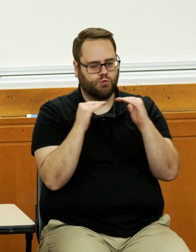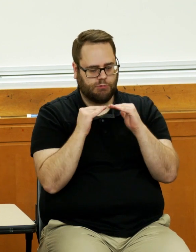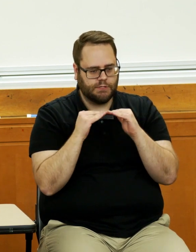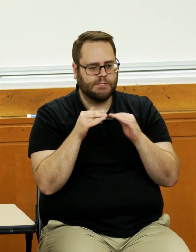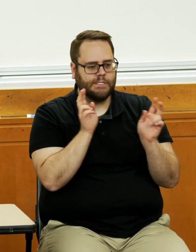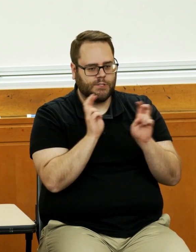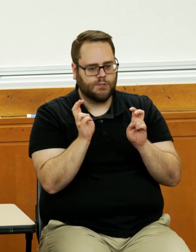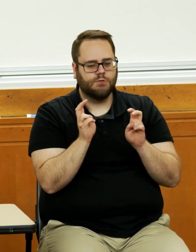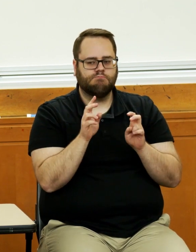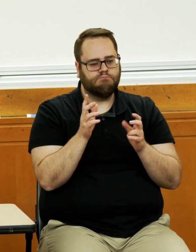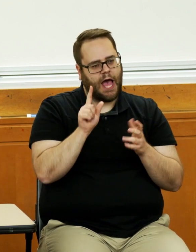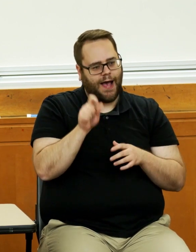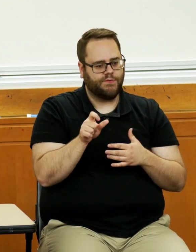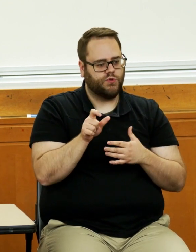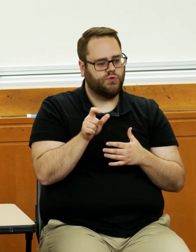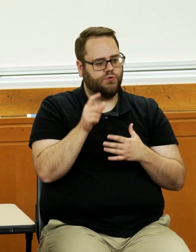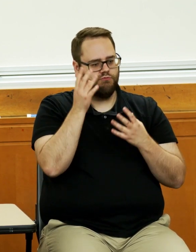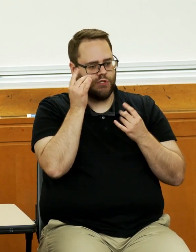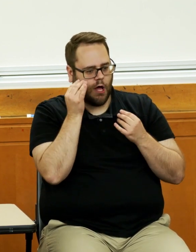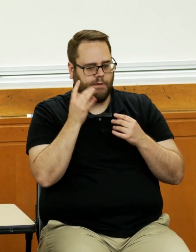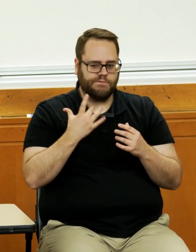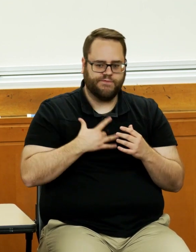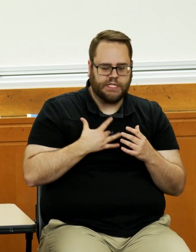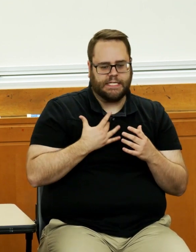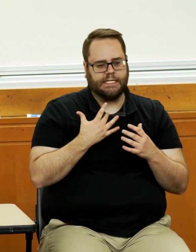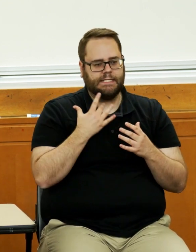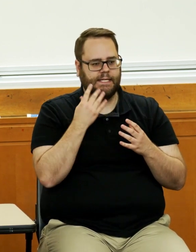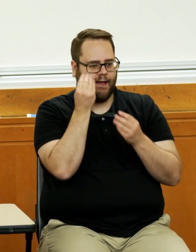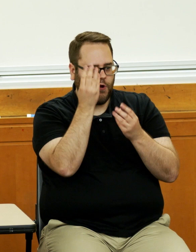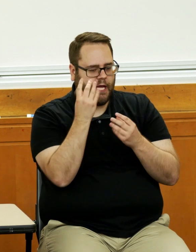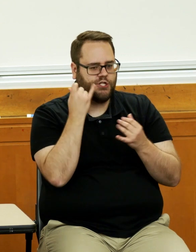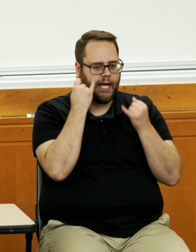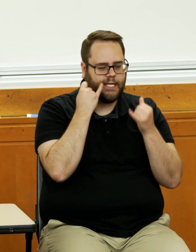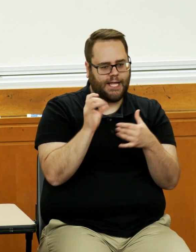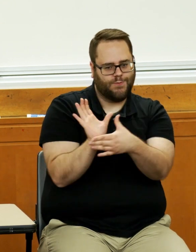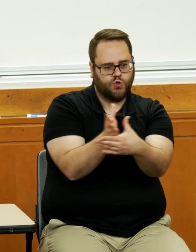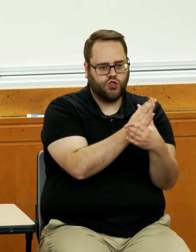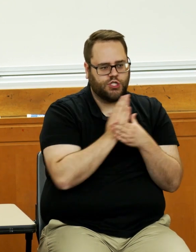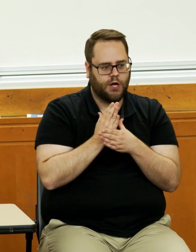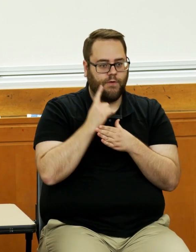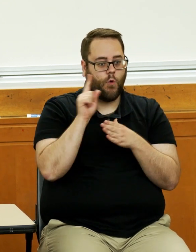have to share thoughts, feelings, information, and ideas in order to fix the broader problems.